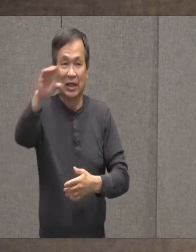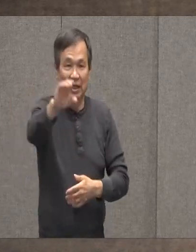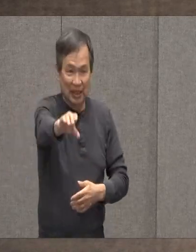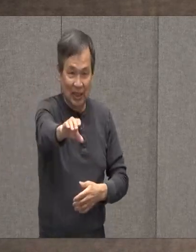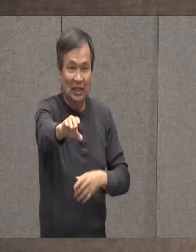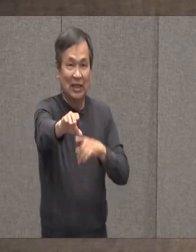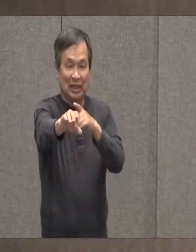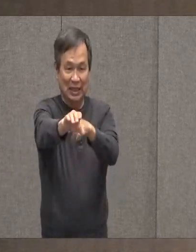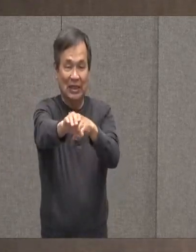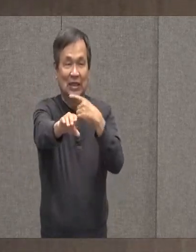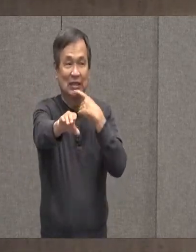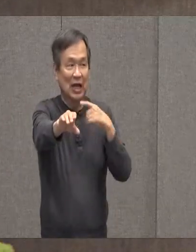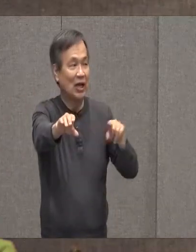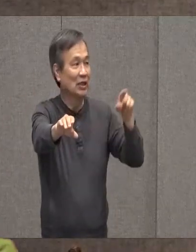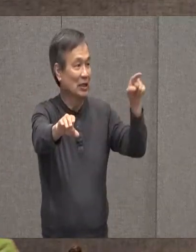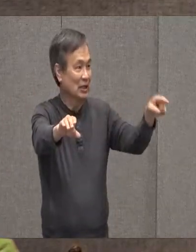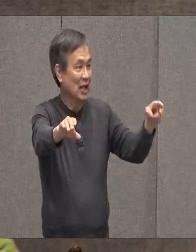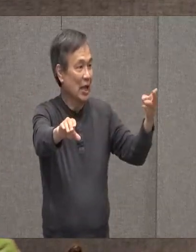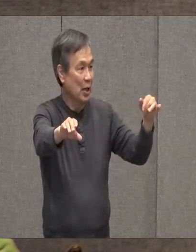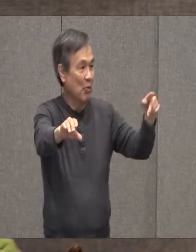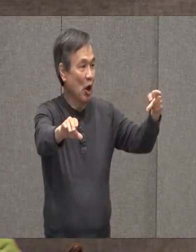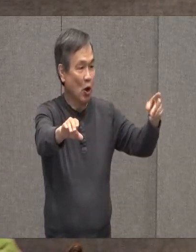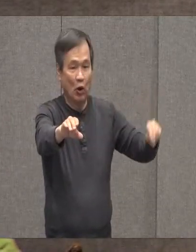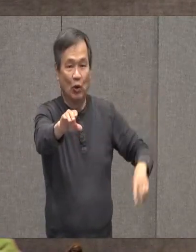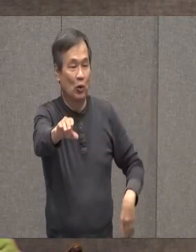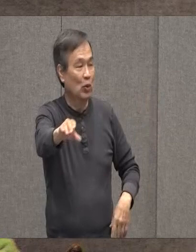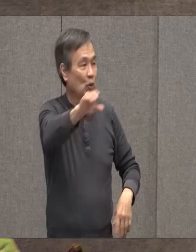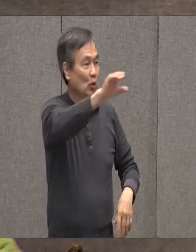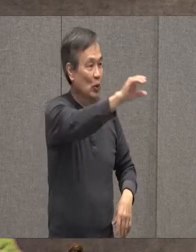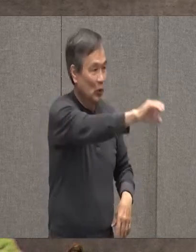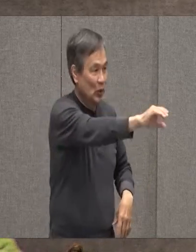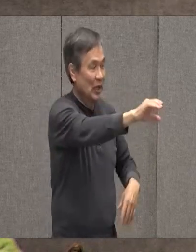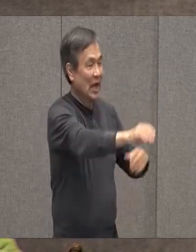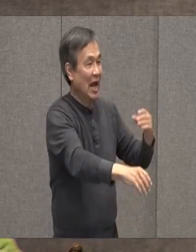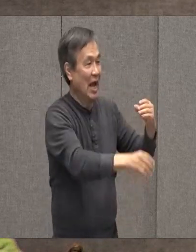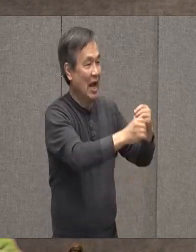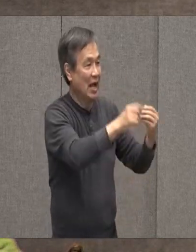tells the hippo salesman's bank to add $1,000 to his money.